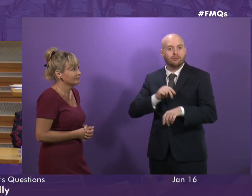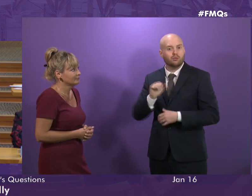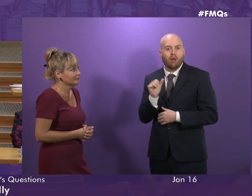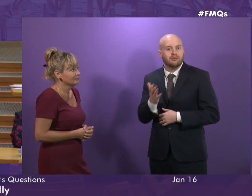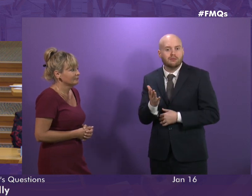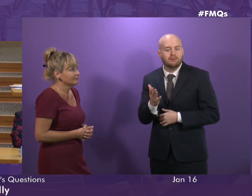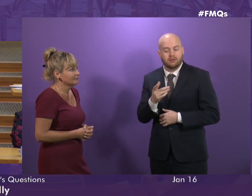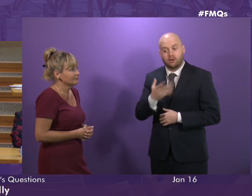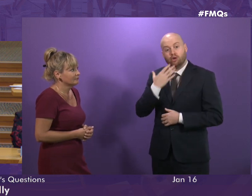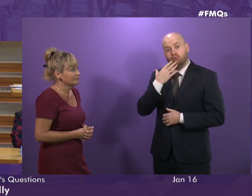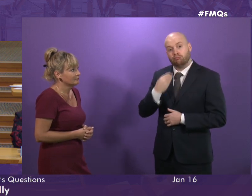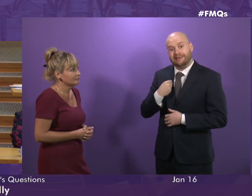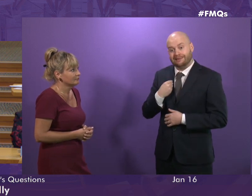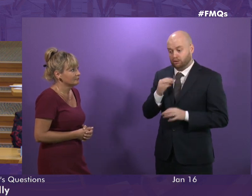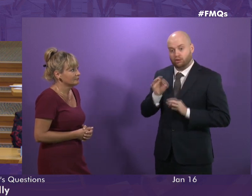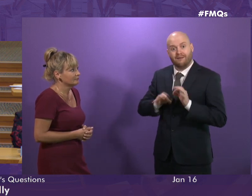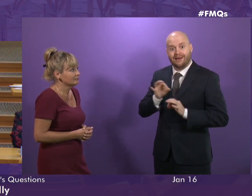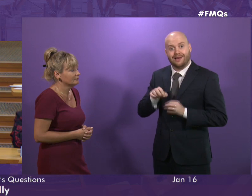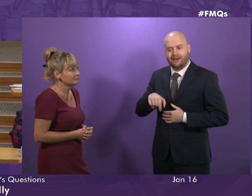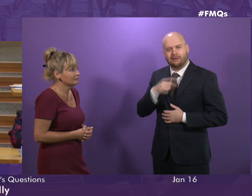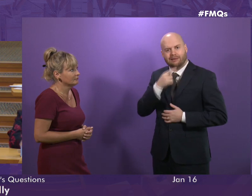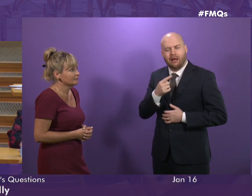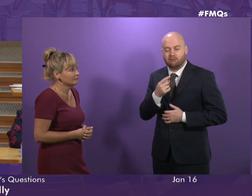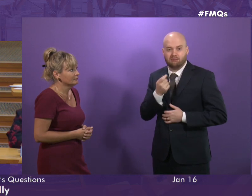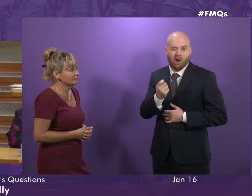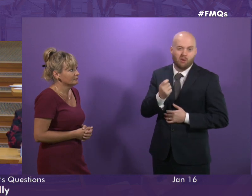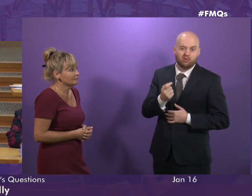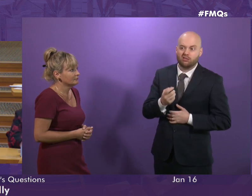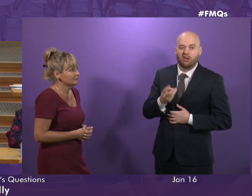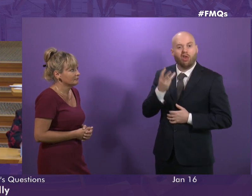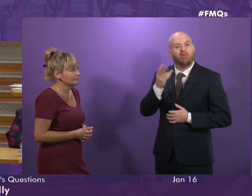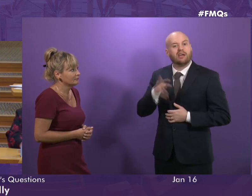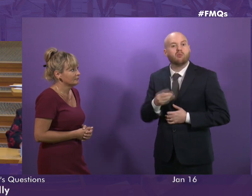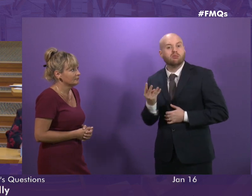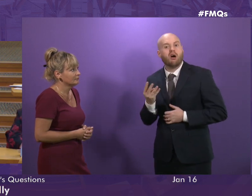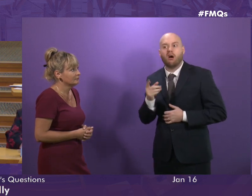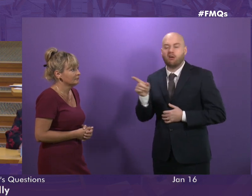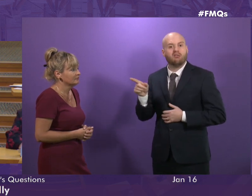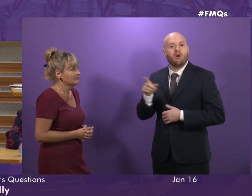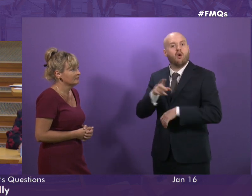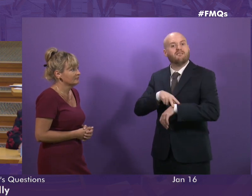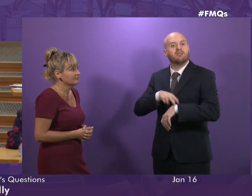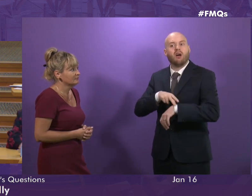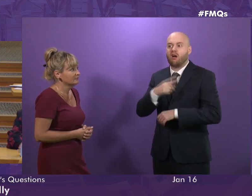the front line, nearly three quarters of officers had gone to work feeling physically unwell